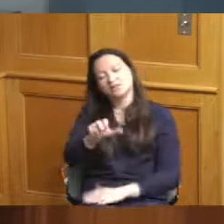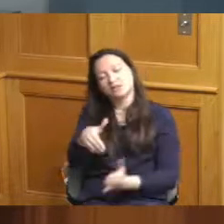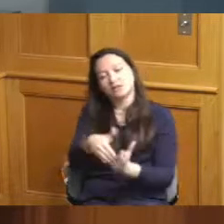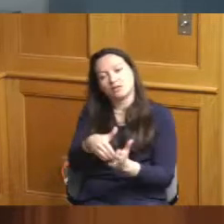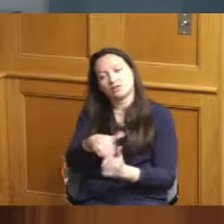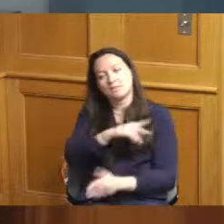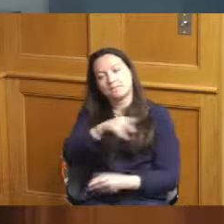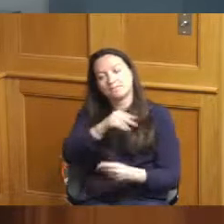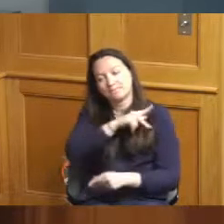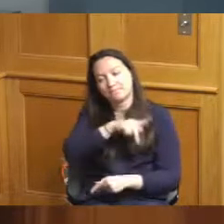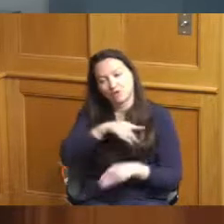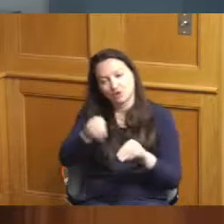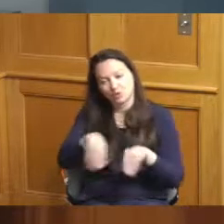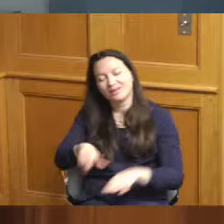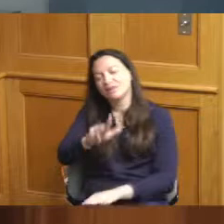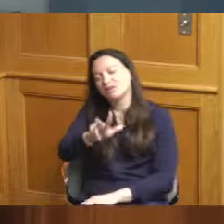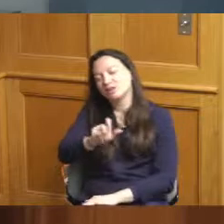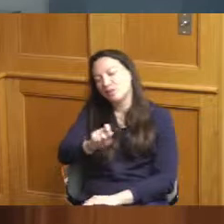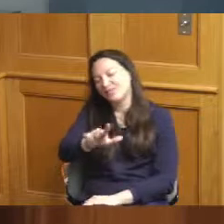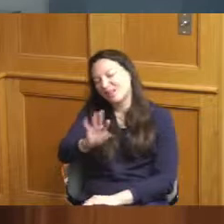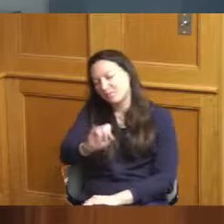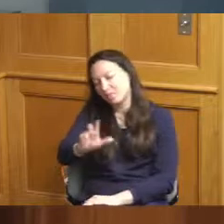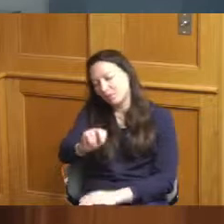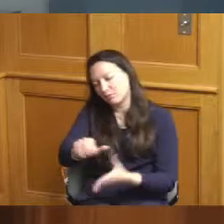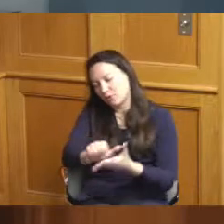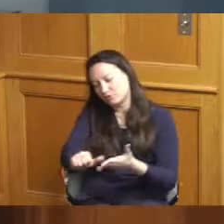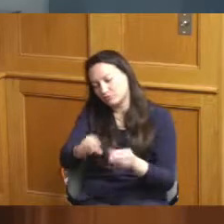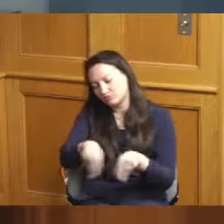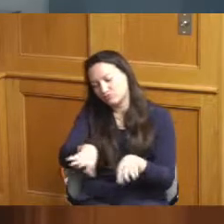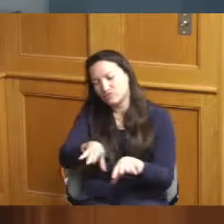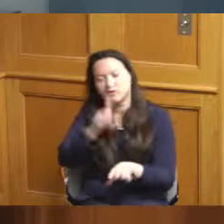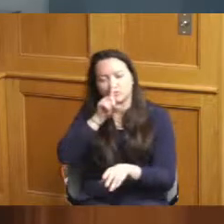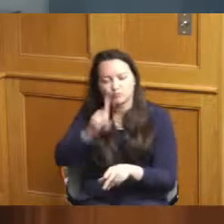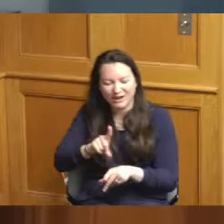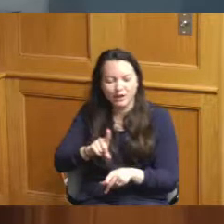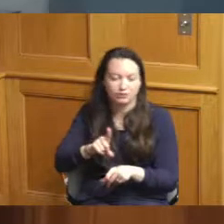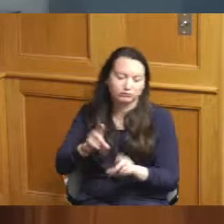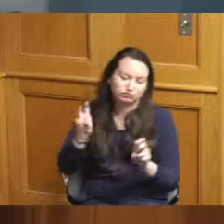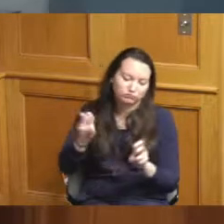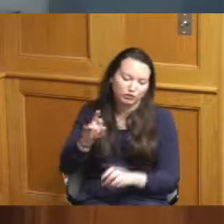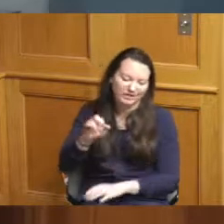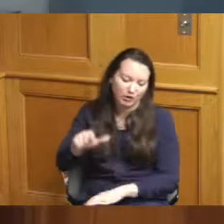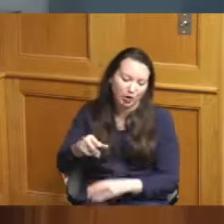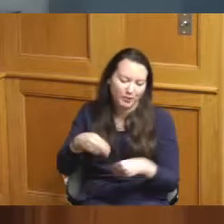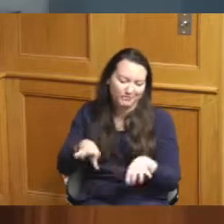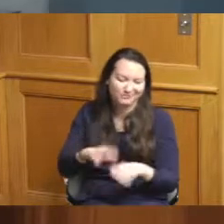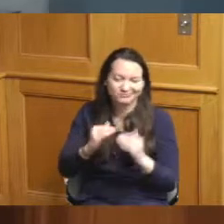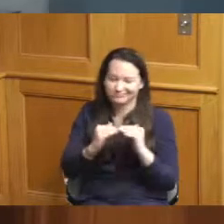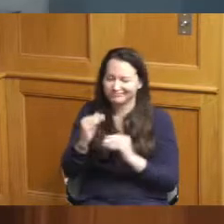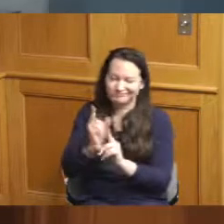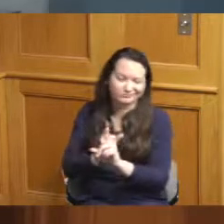personal property and 3.5 million dollars in Real Property they exceeded both of those goals as well